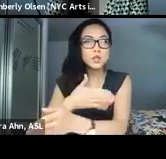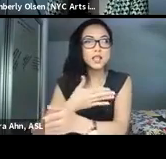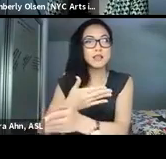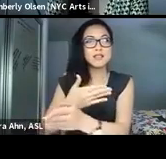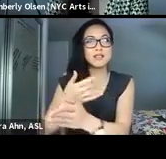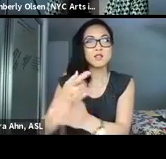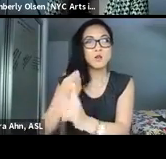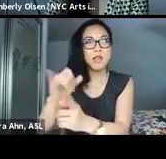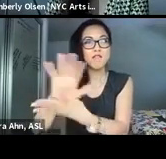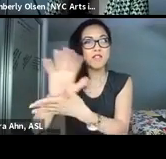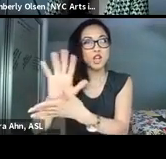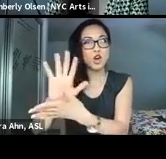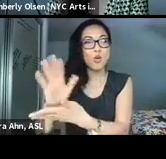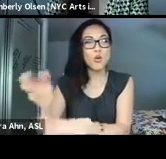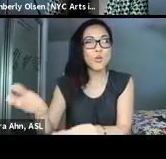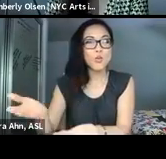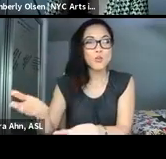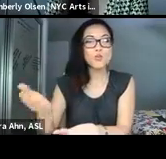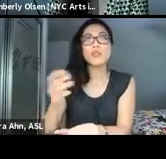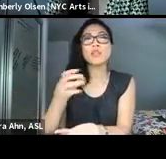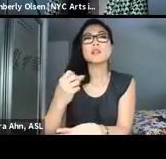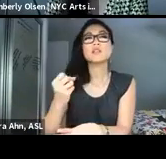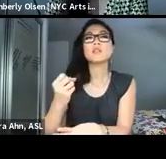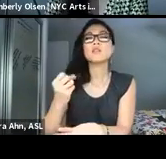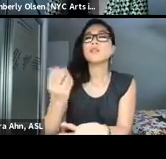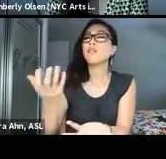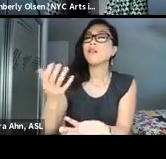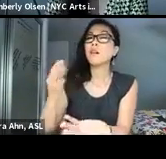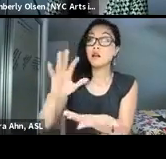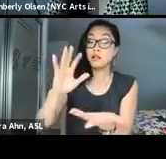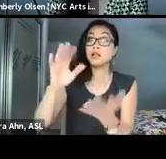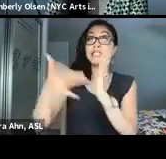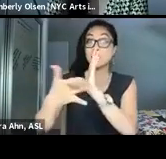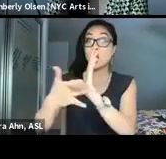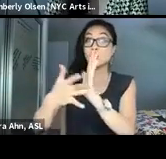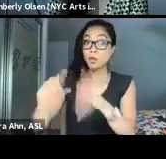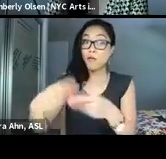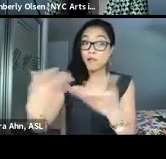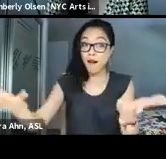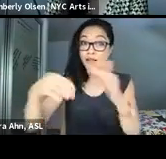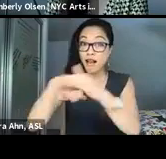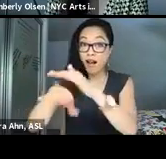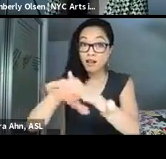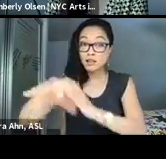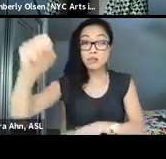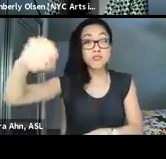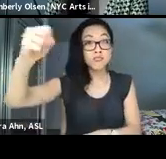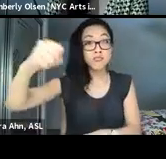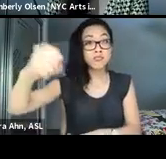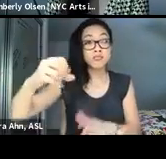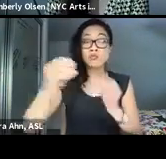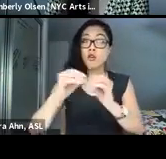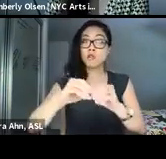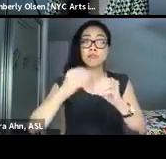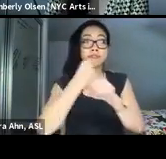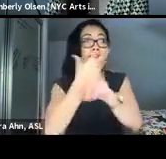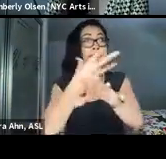to have. We're looking at challenges of copyright. I think of the different lesson plans and